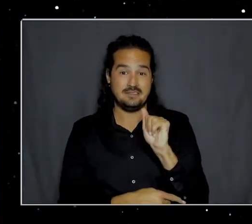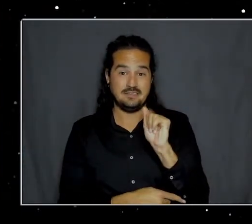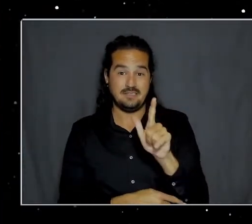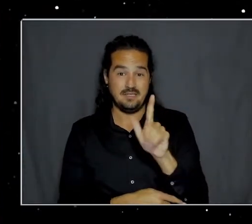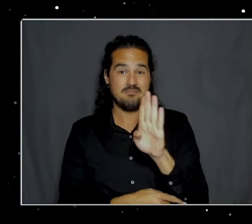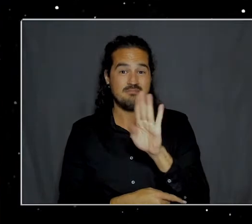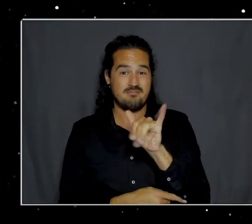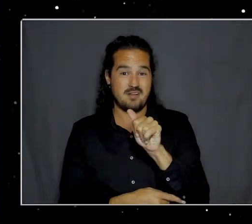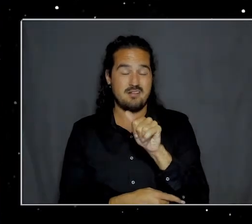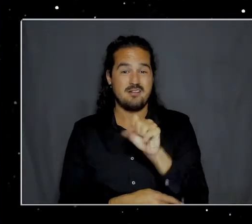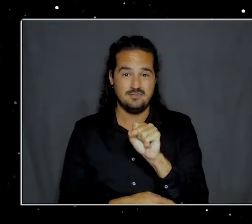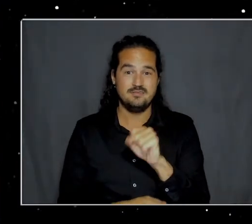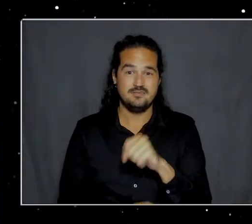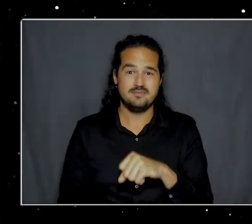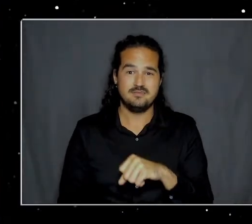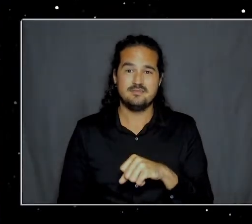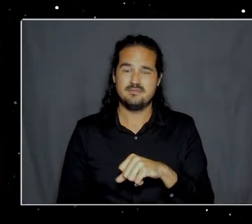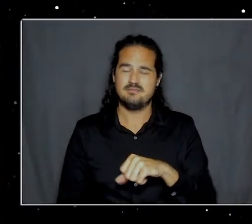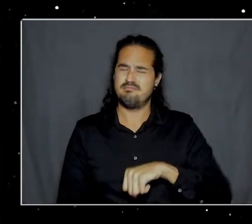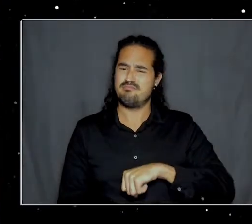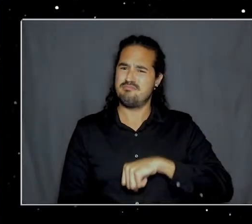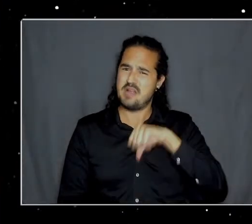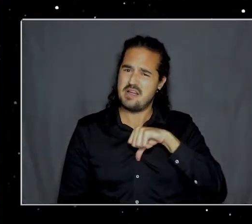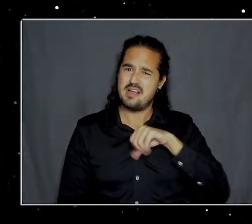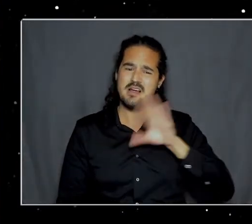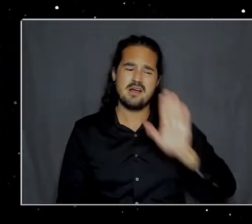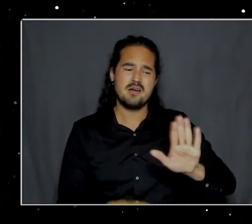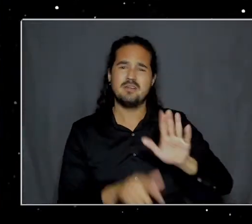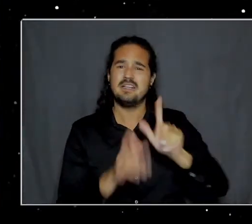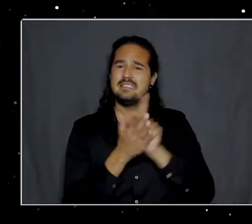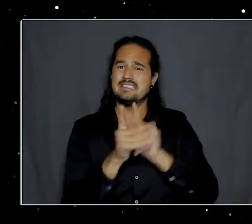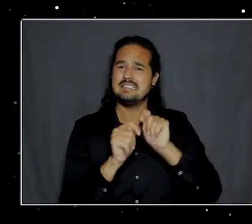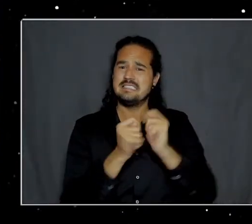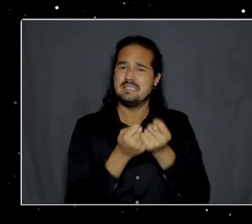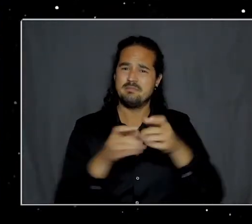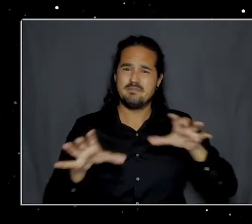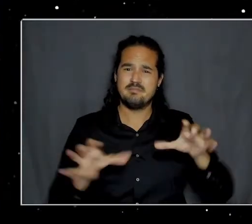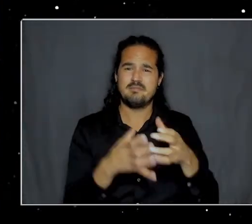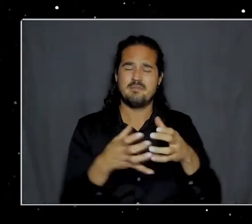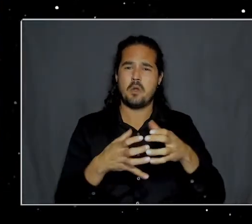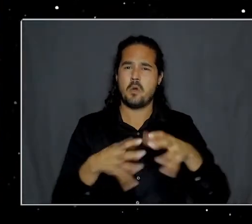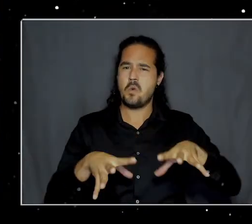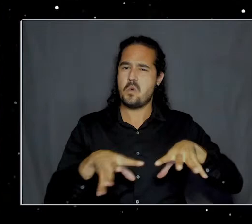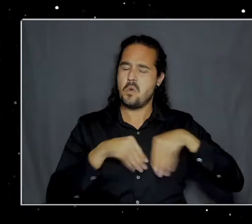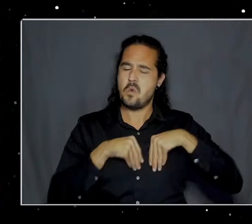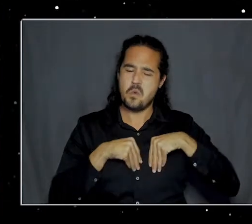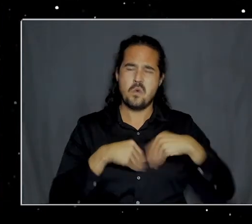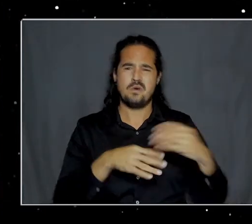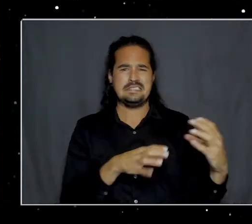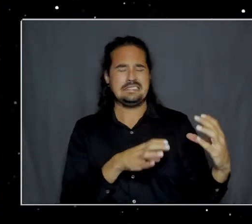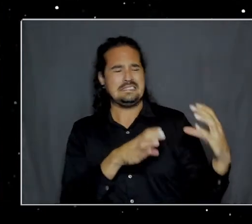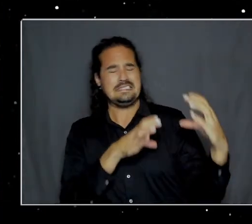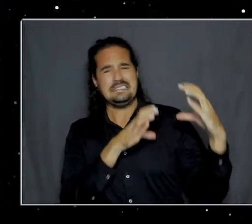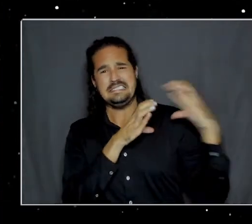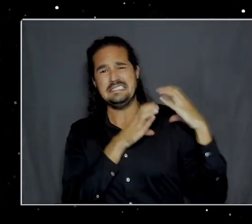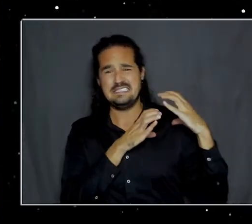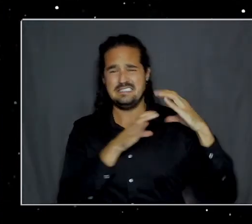BUT I'M SO PROUD OF THE LEGAL